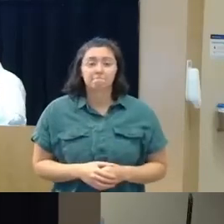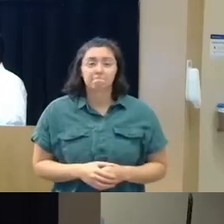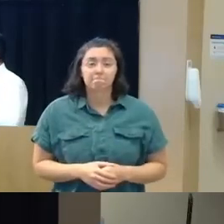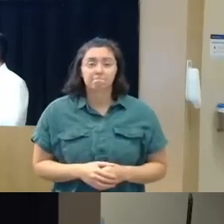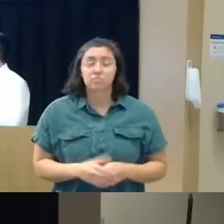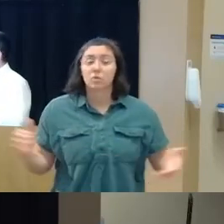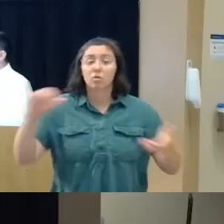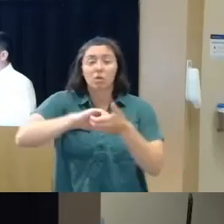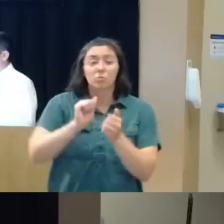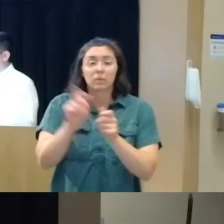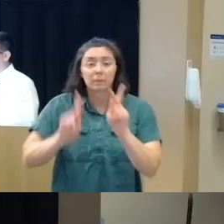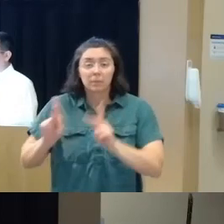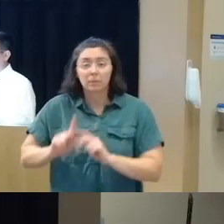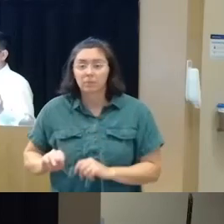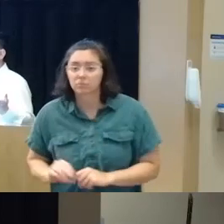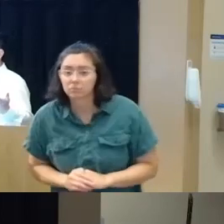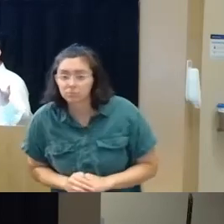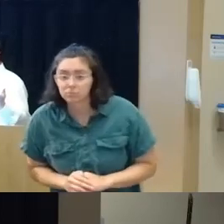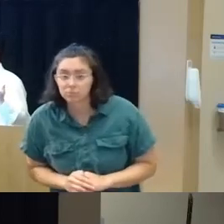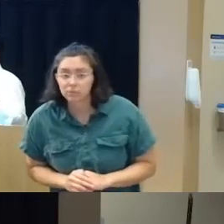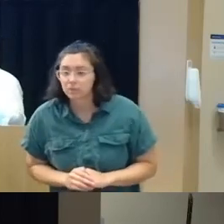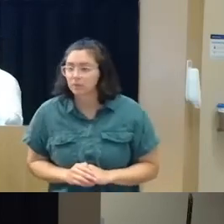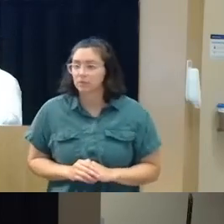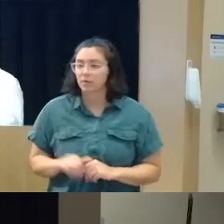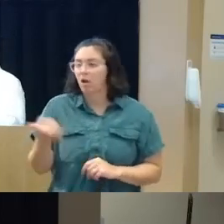a collaboration with people at Mass Eye and Ear and I was like I really want to scan people and